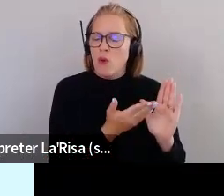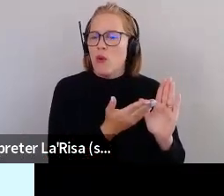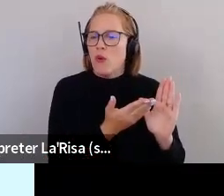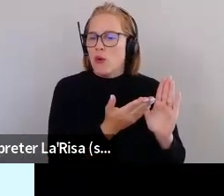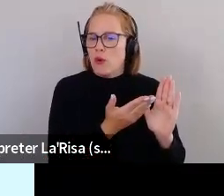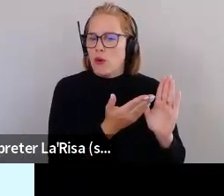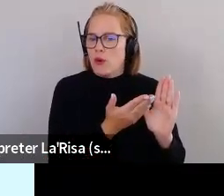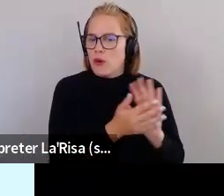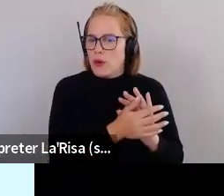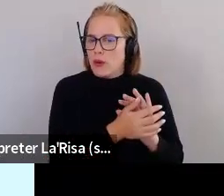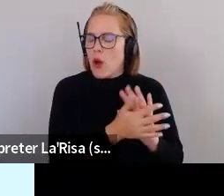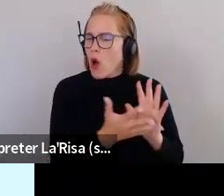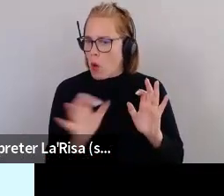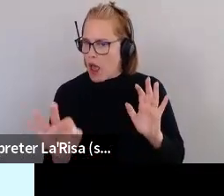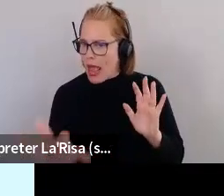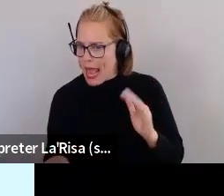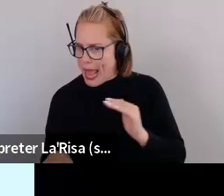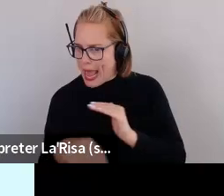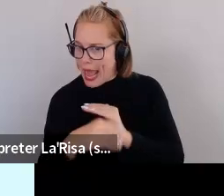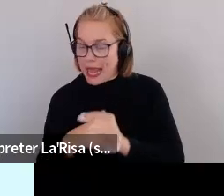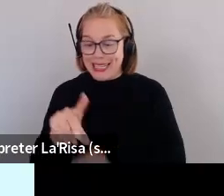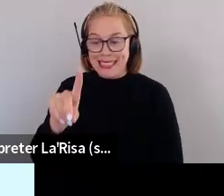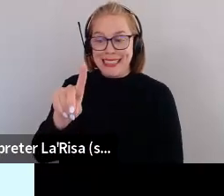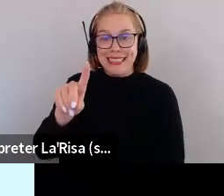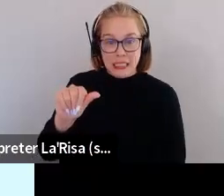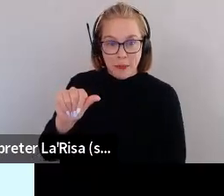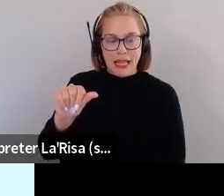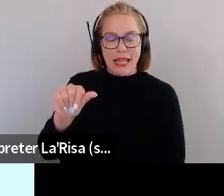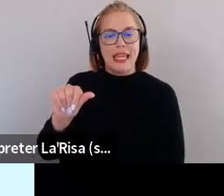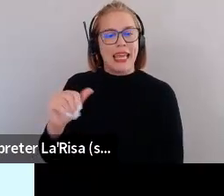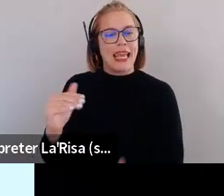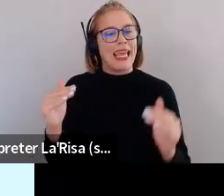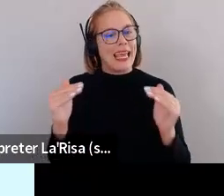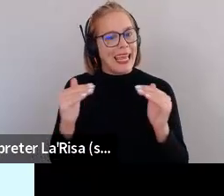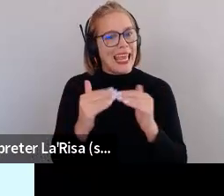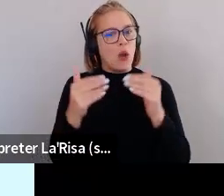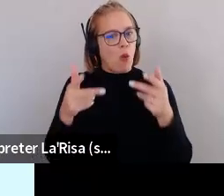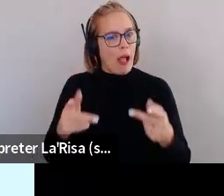movement, the women's movement, deinstitutionalization, consumer movement.